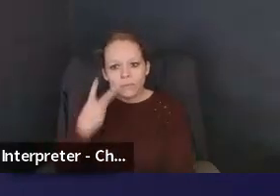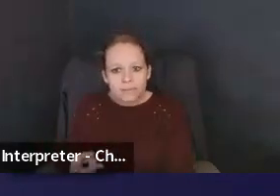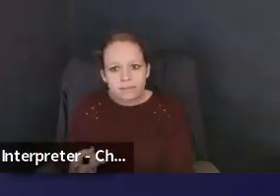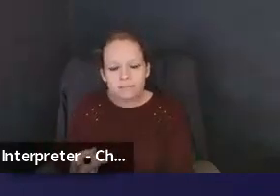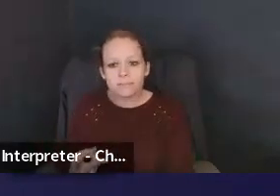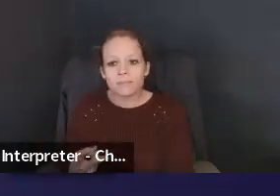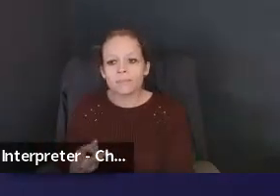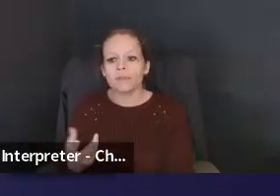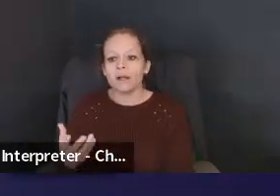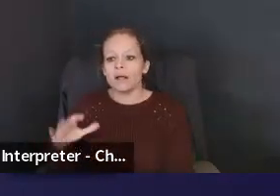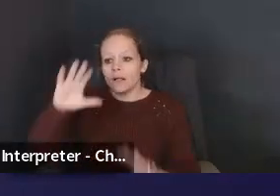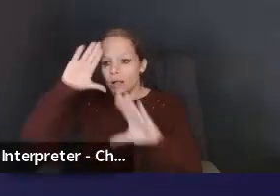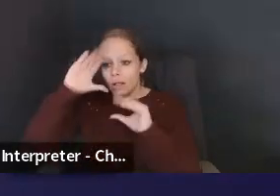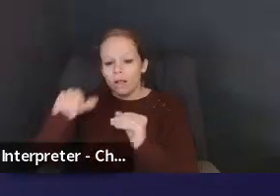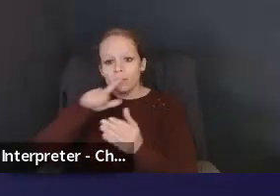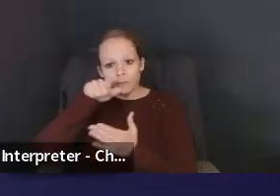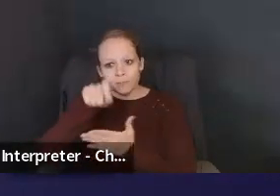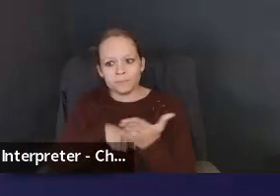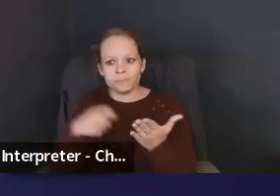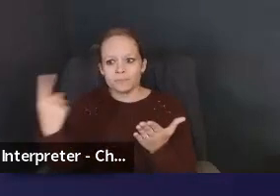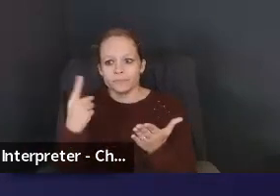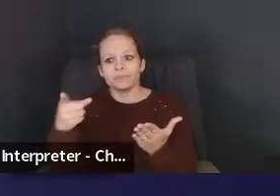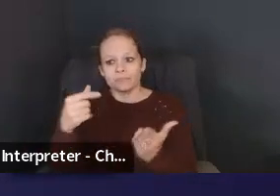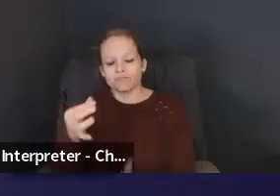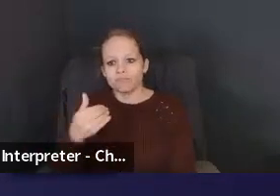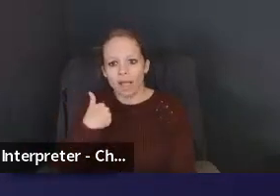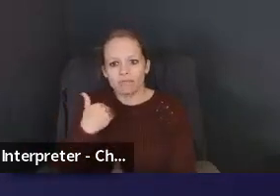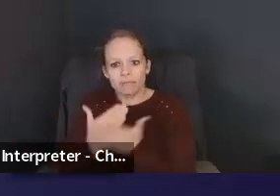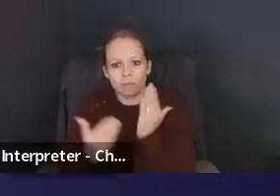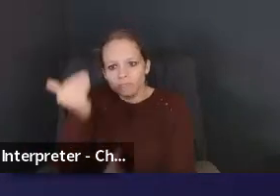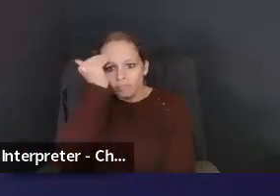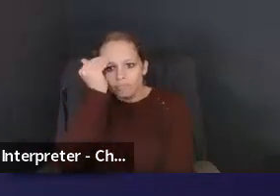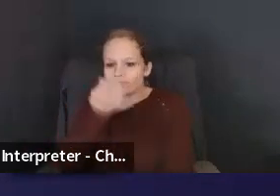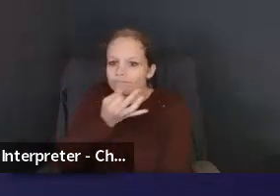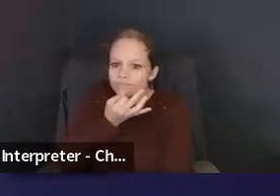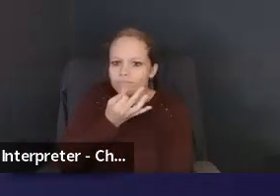you're writing something that you have some expertise in. And then, if you take what you know,